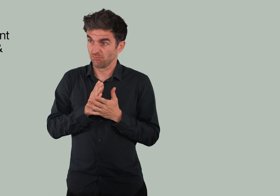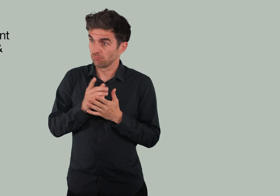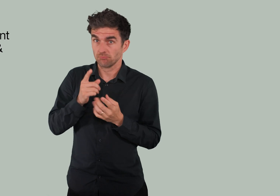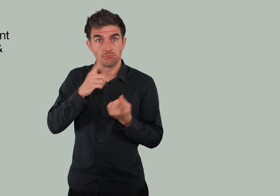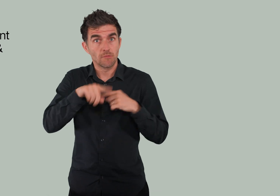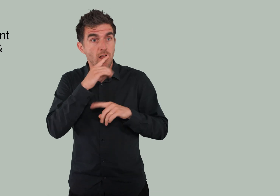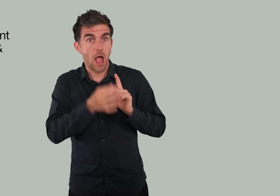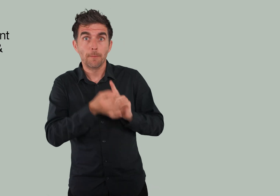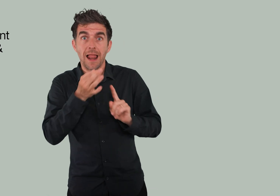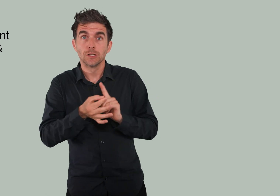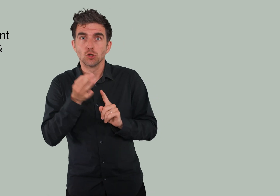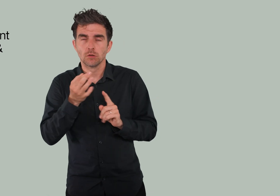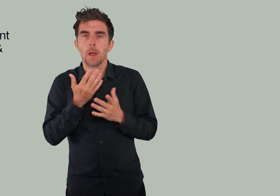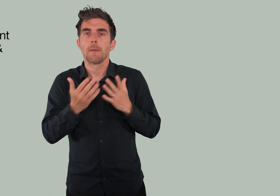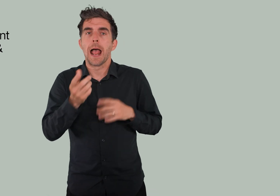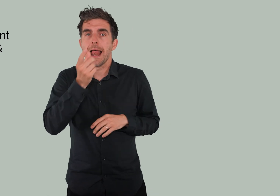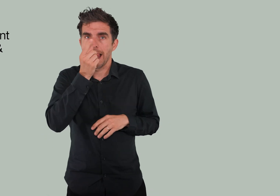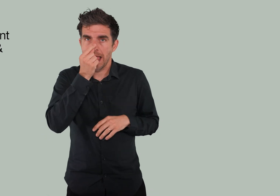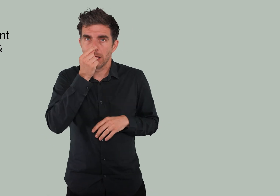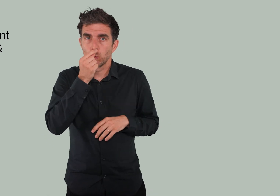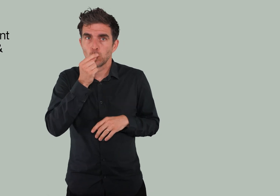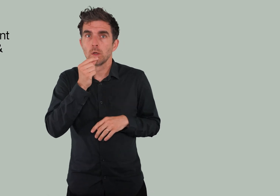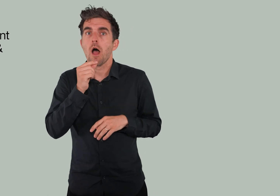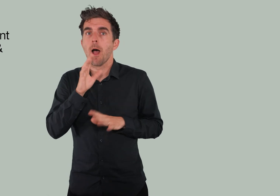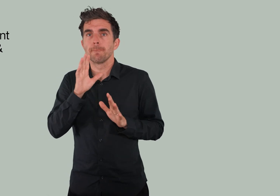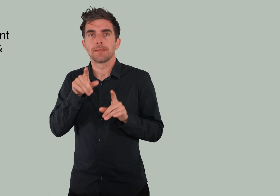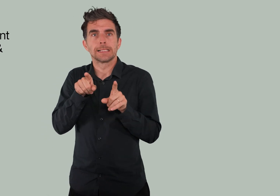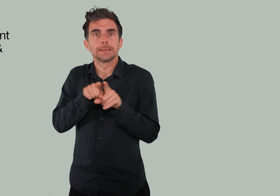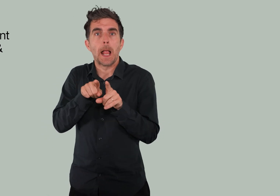applicants are most likely to say they would like the same channel through